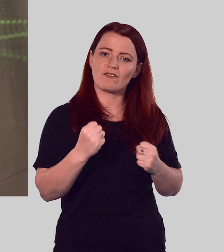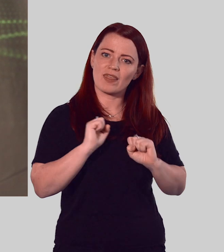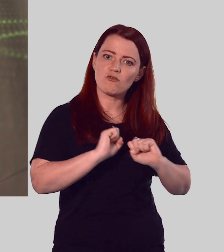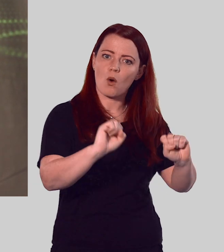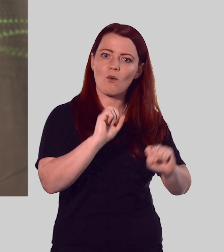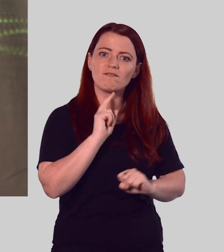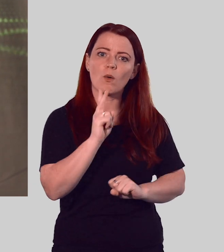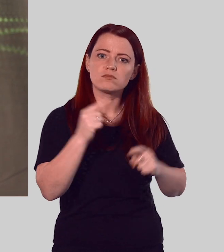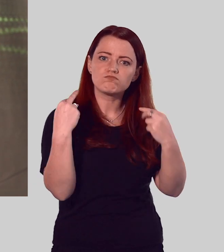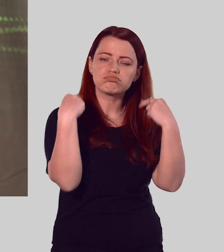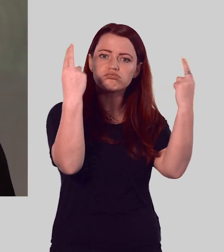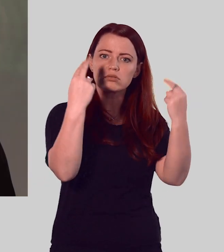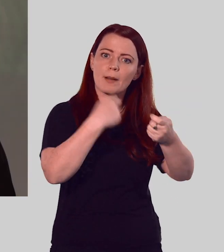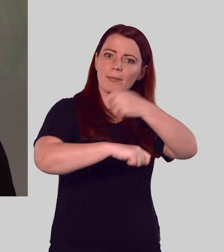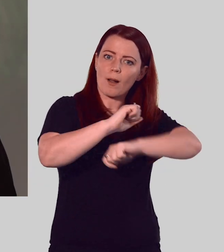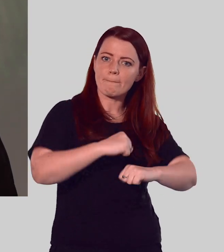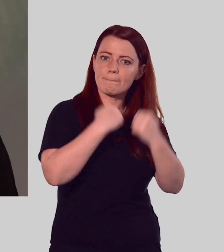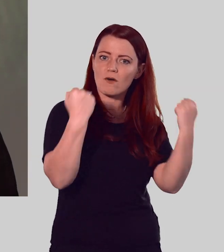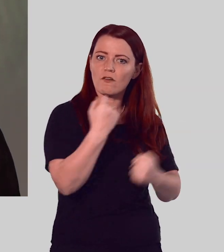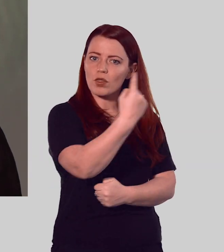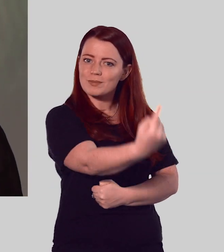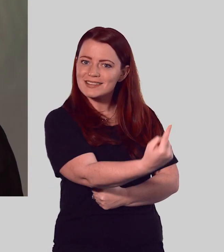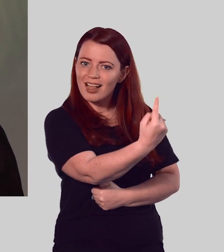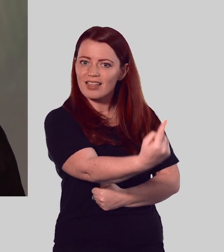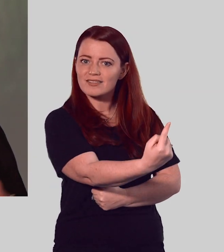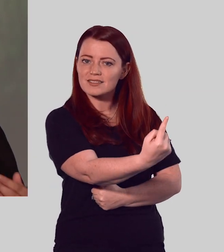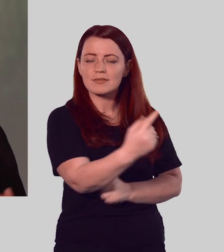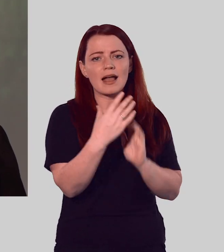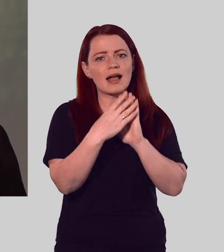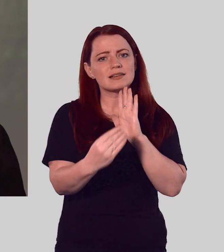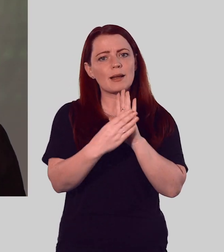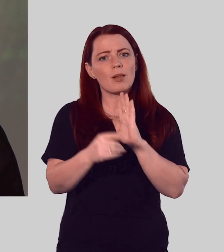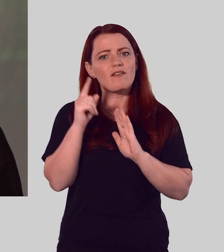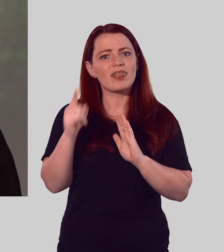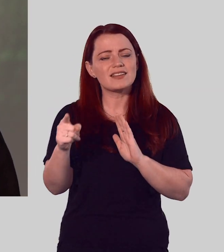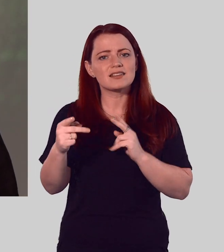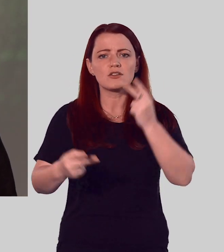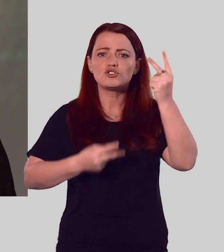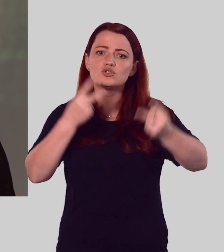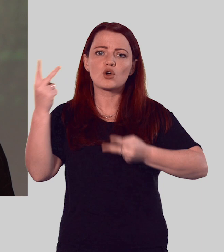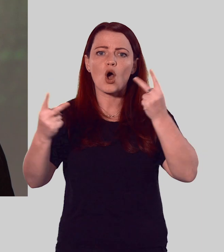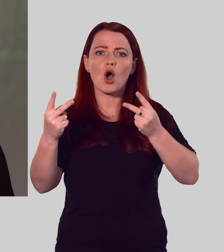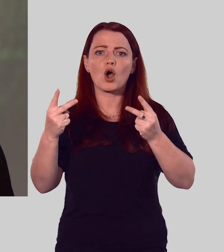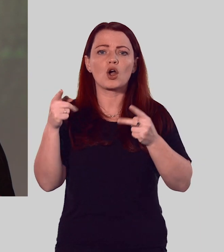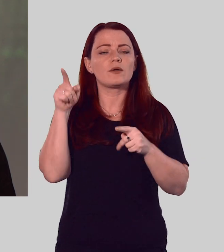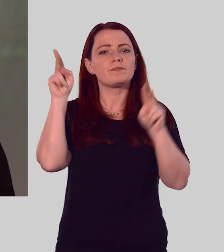and be in their power. An example of this is 'Do They know it's Christmas', a charity song that was